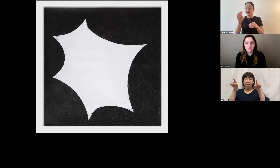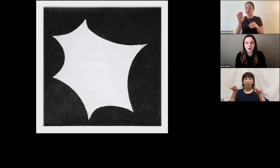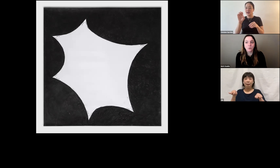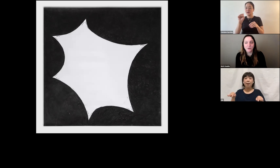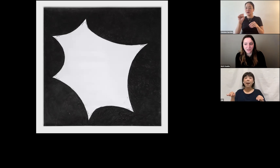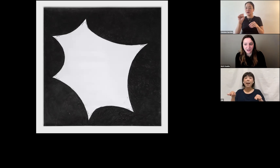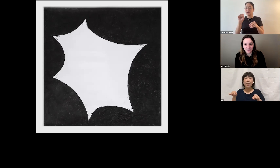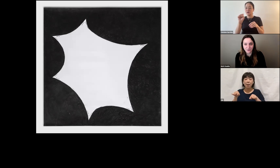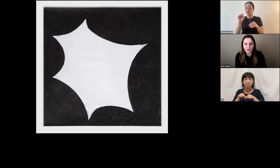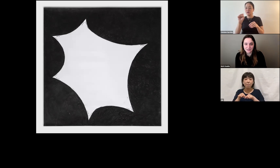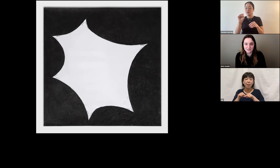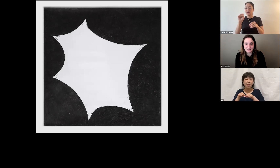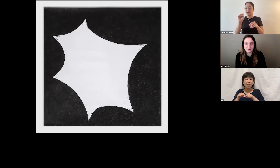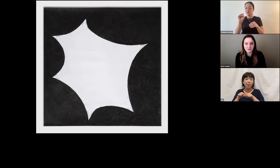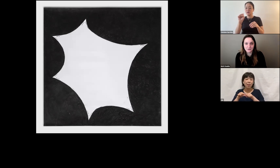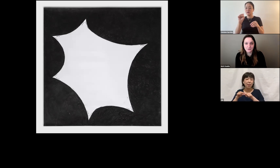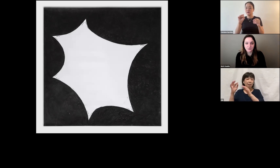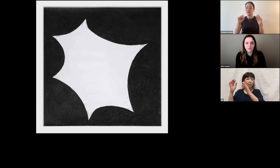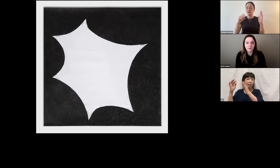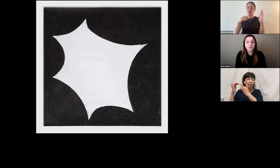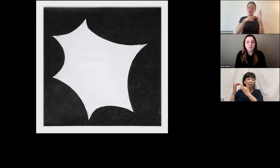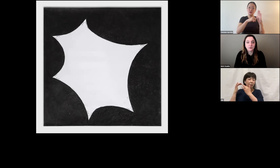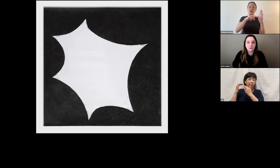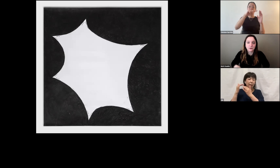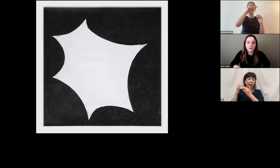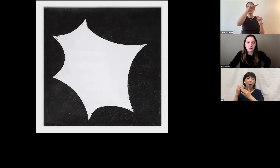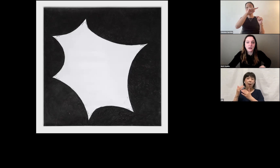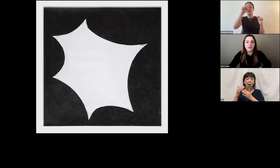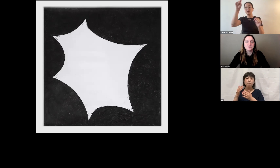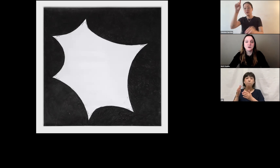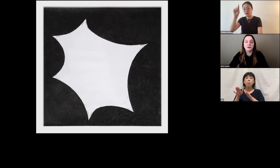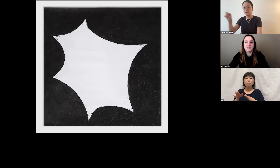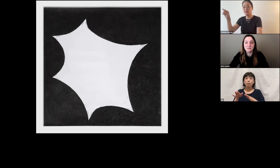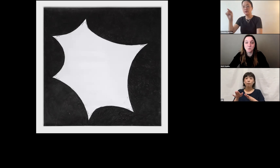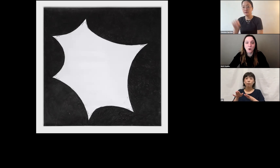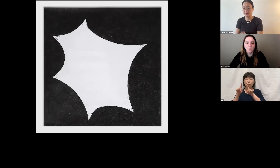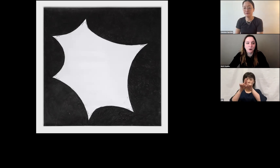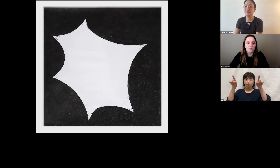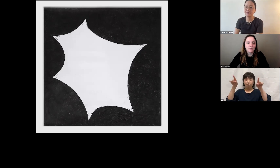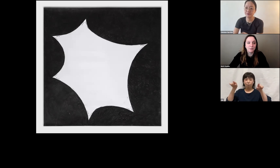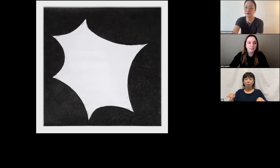are where the echo hits, and so it hits one part of the paper,